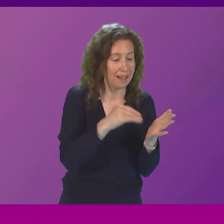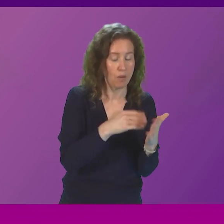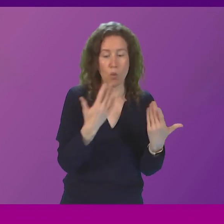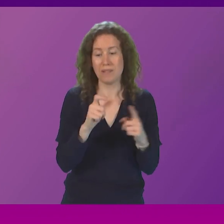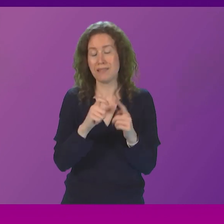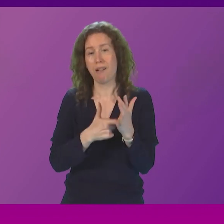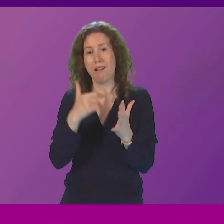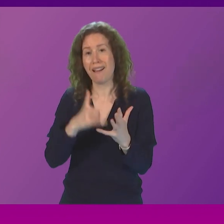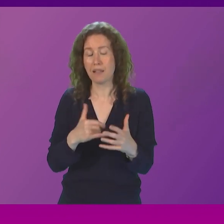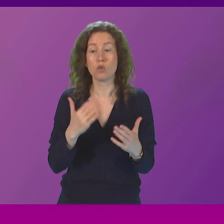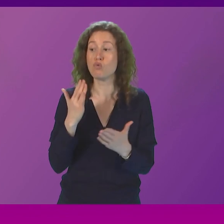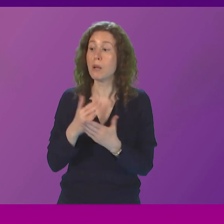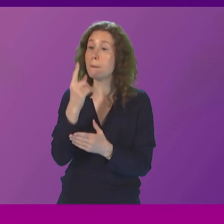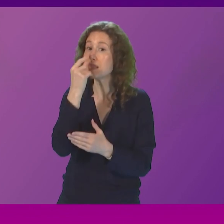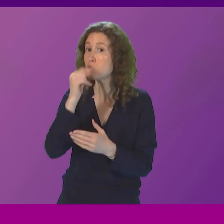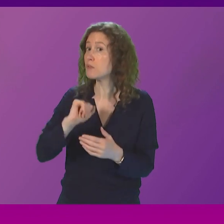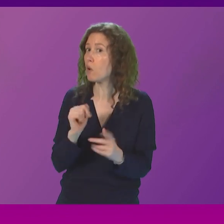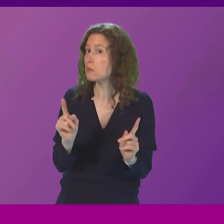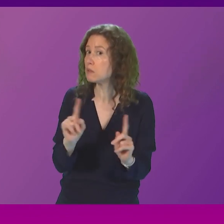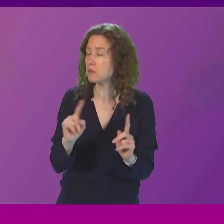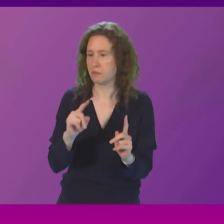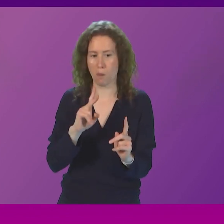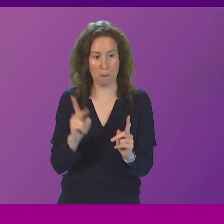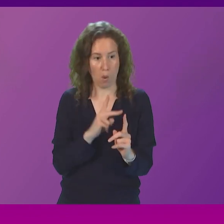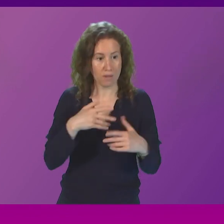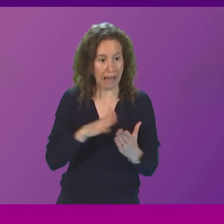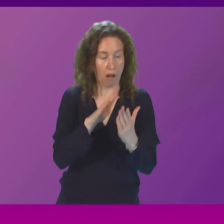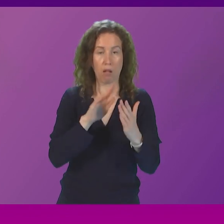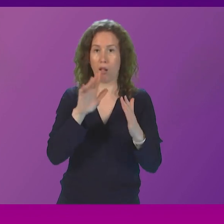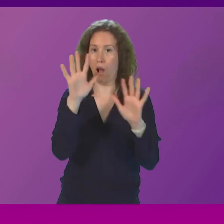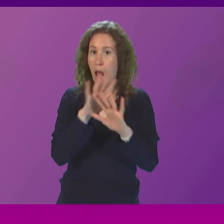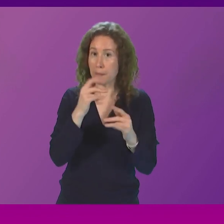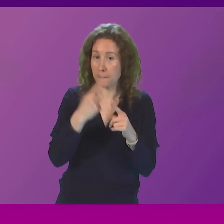the real potential for Scotland both in tackling the climate emergency and from an economic